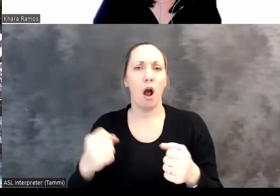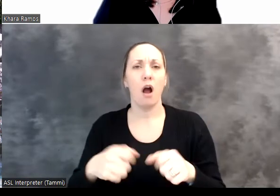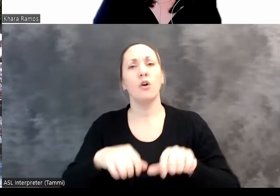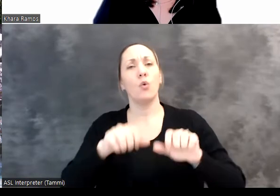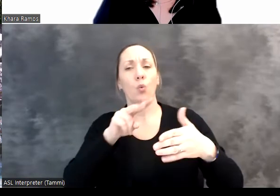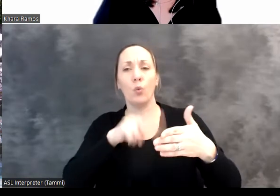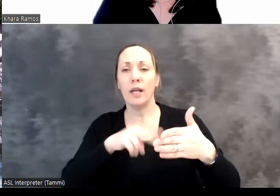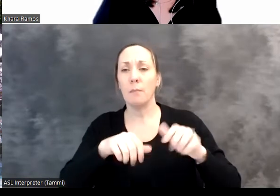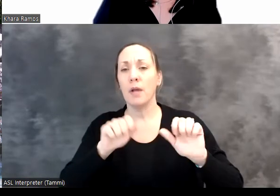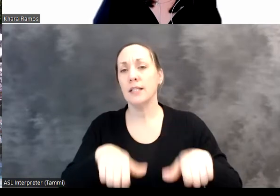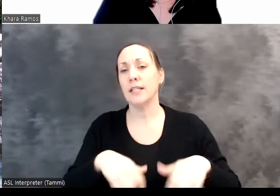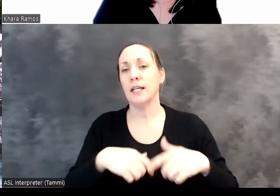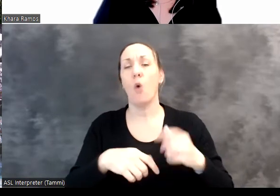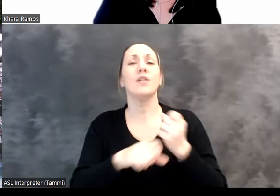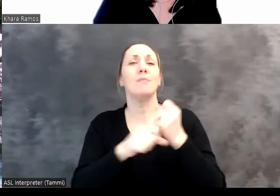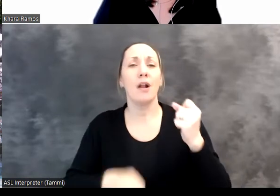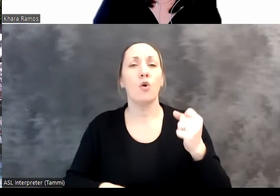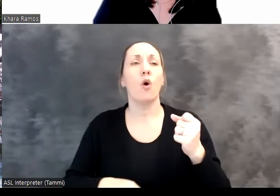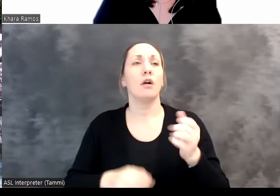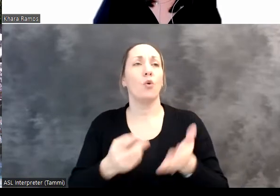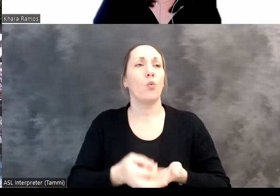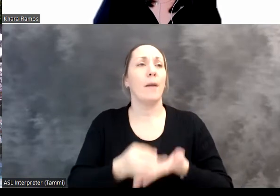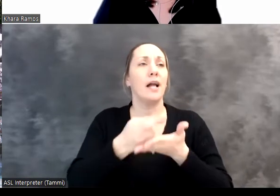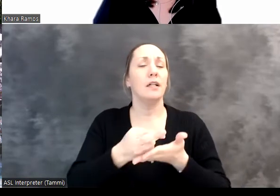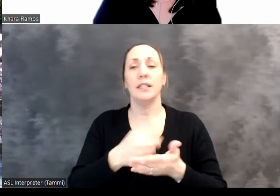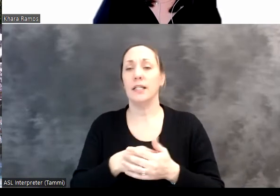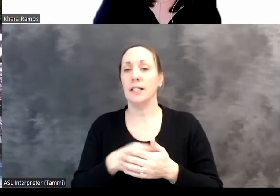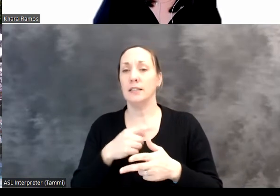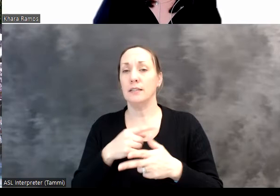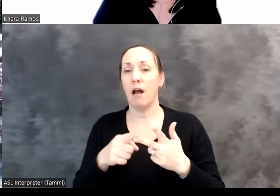center, engineering research center that worked on stroke